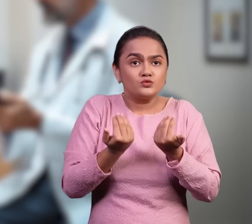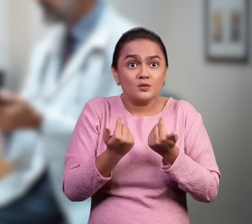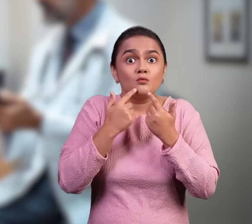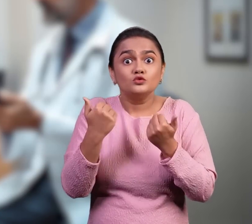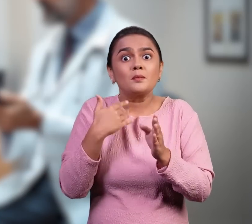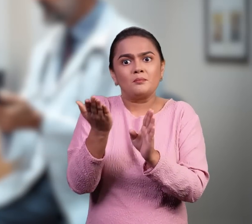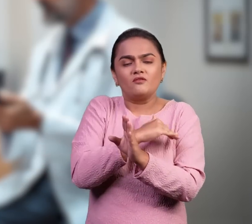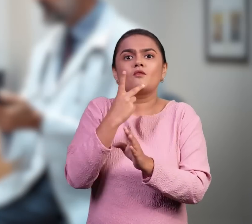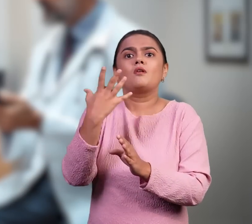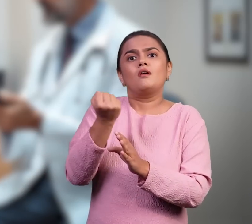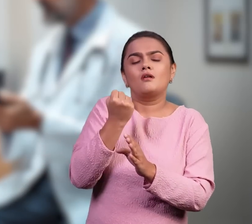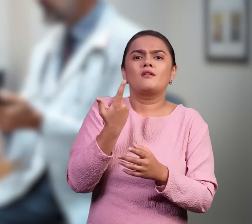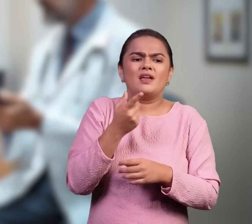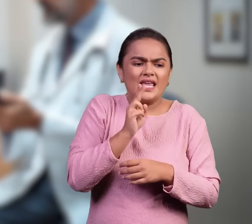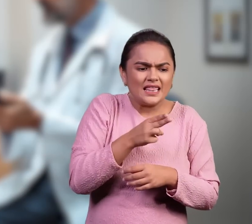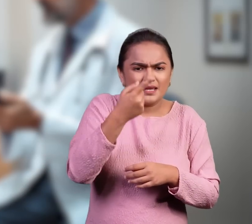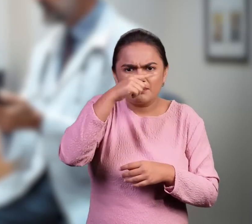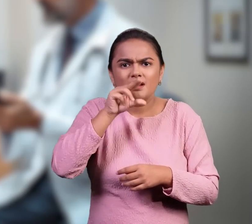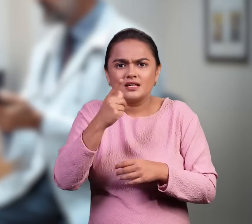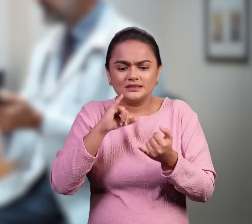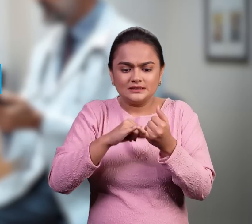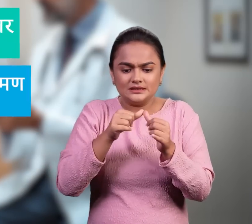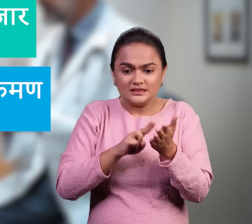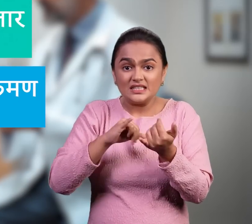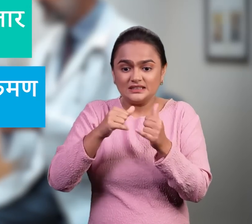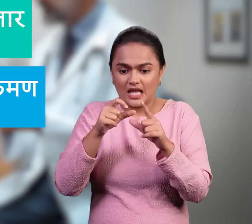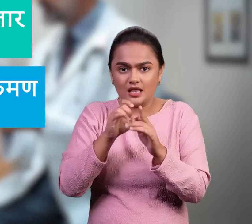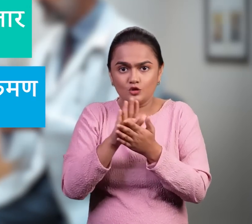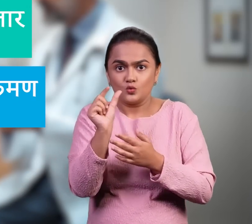It is known as Avsarvadi Aajhar in Hindi and Sandhisadhu Sankraman in Marathi.